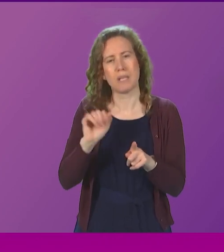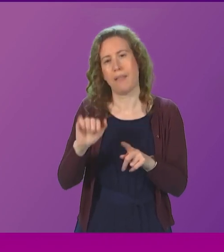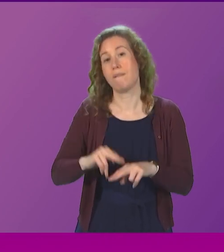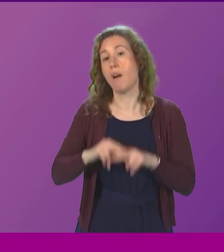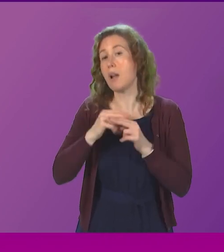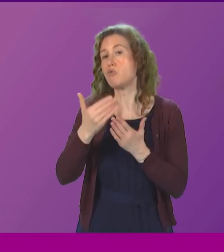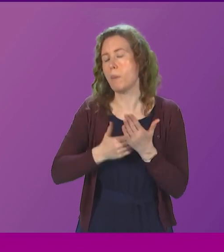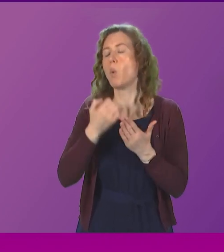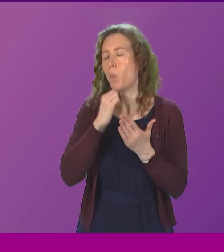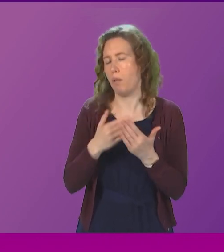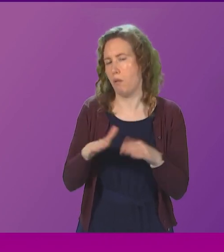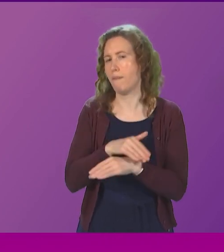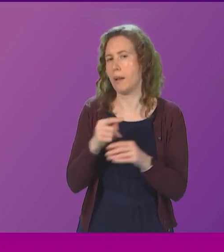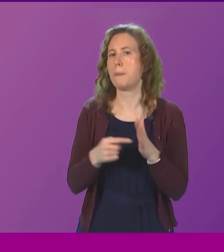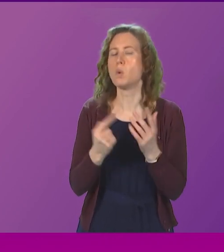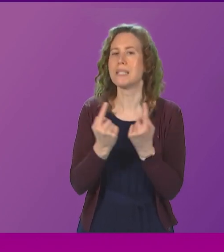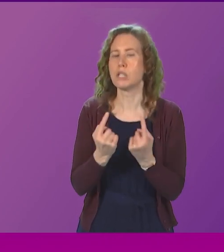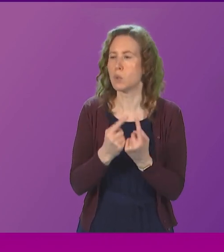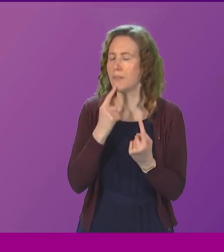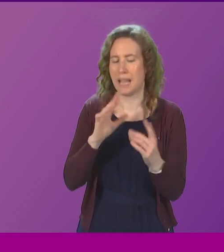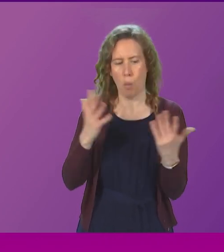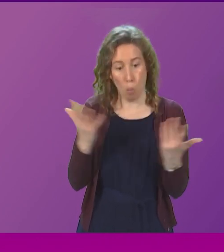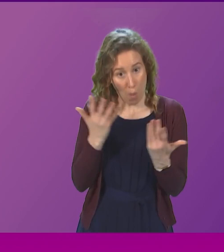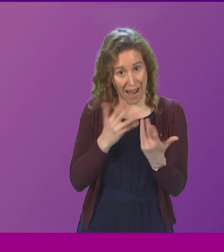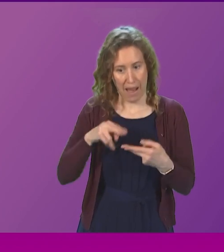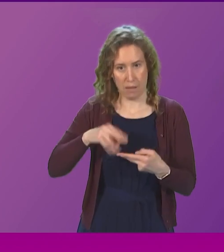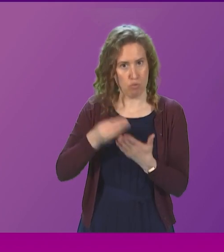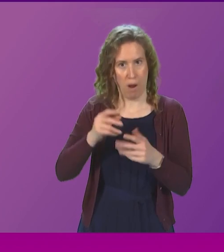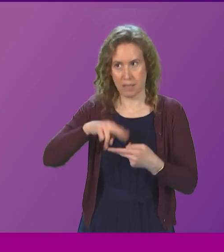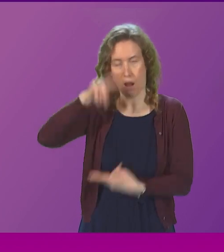cover the important issue of geographical variations in pricing.